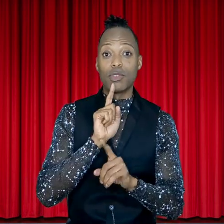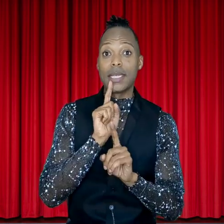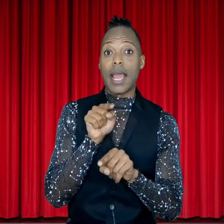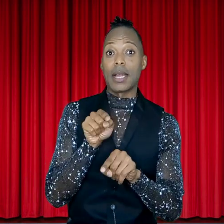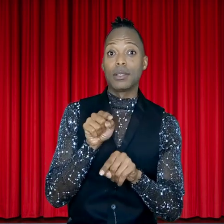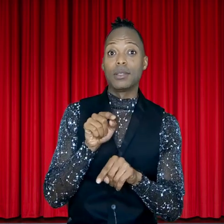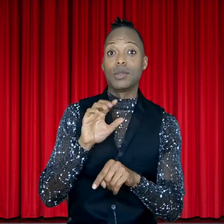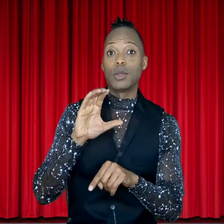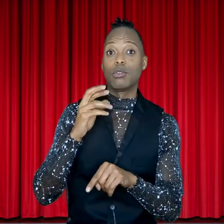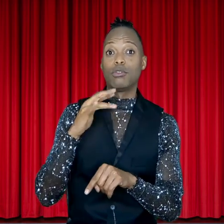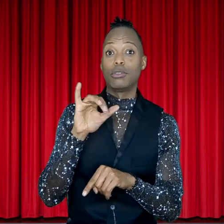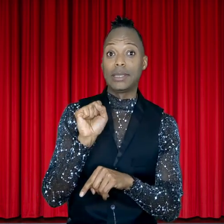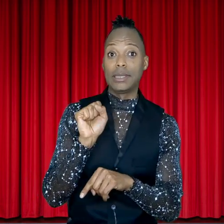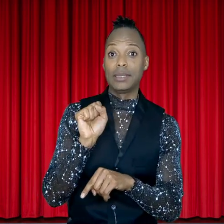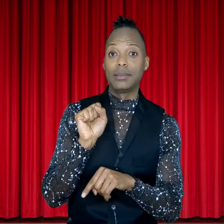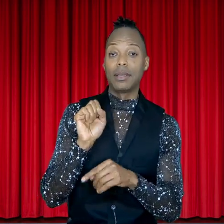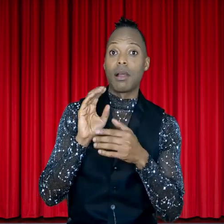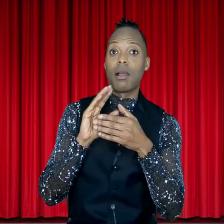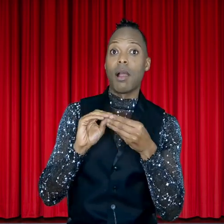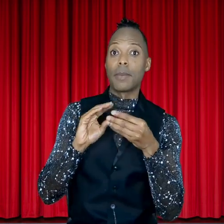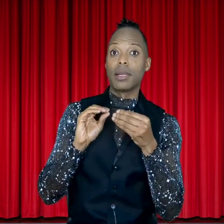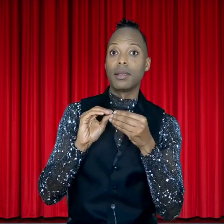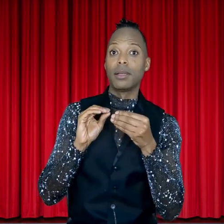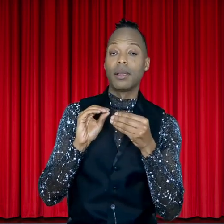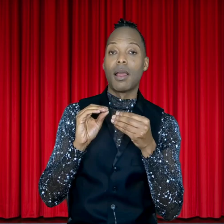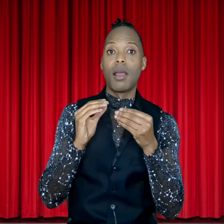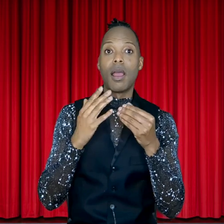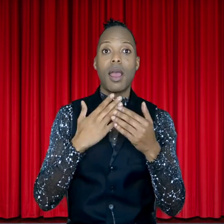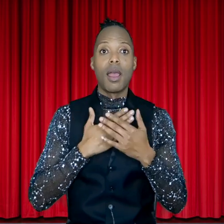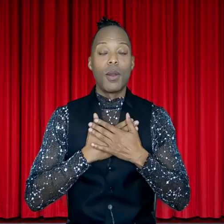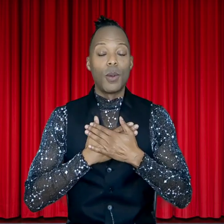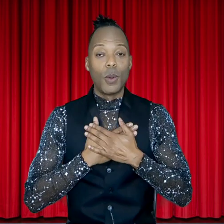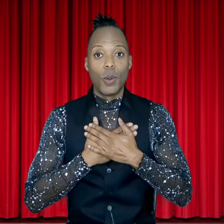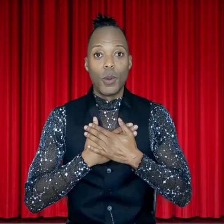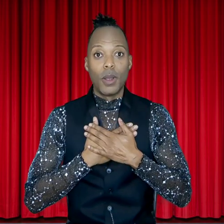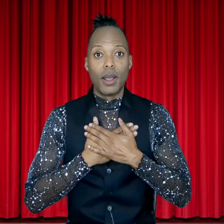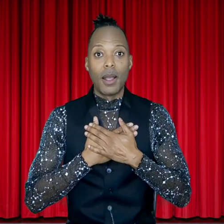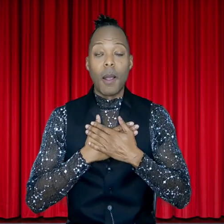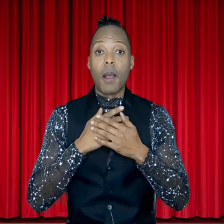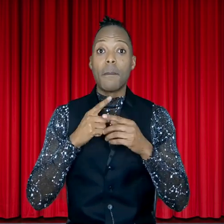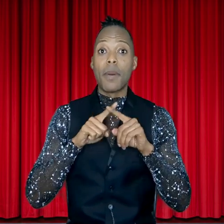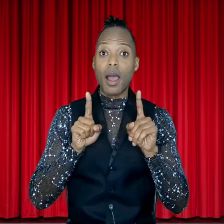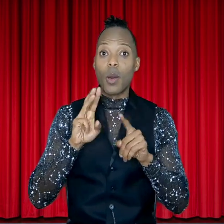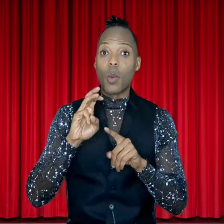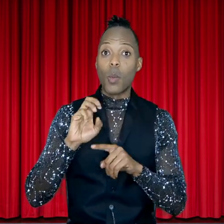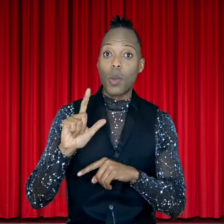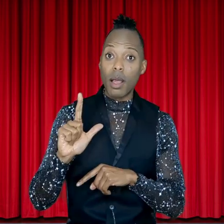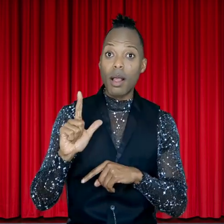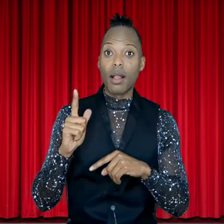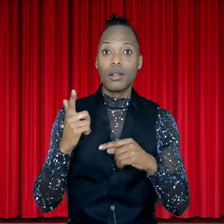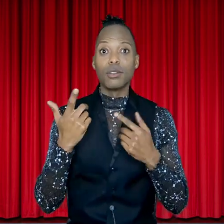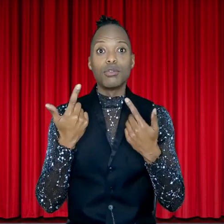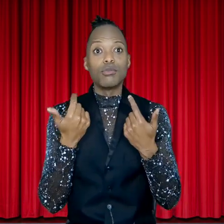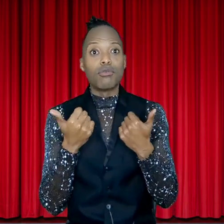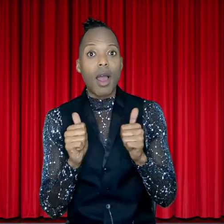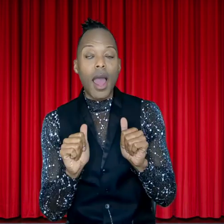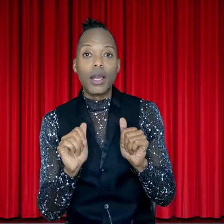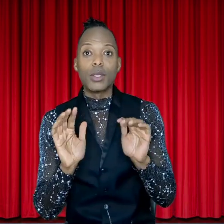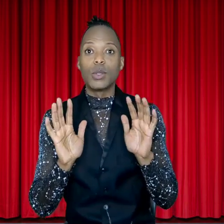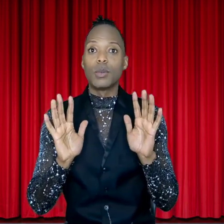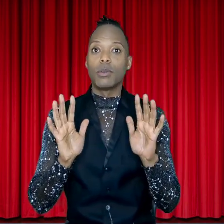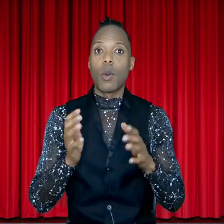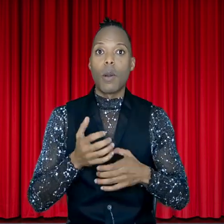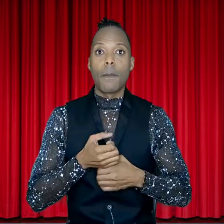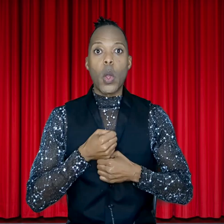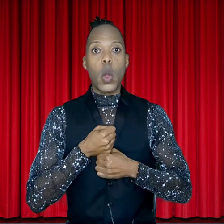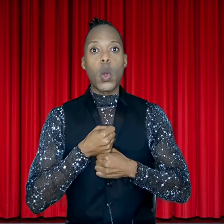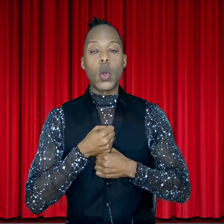I was like -- but Will tried to compose himself and tried to laugh it off but that didn't work.